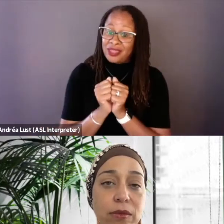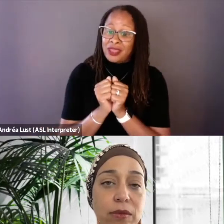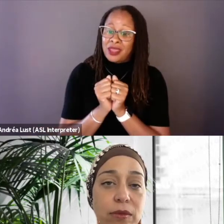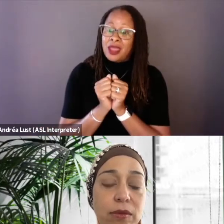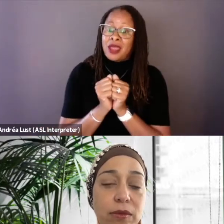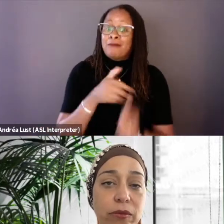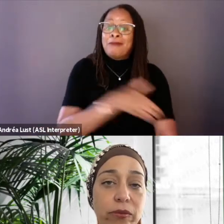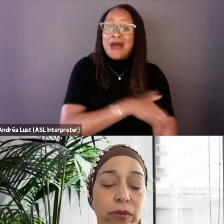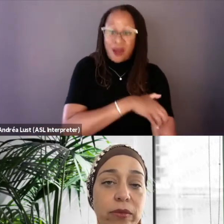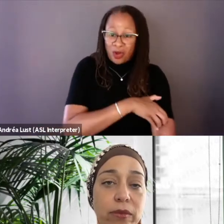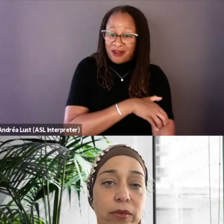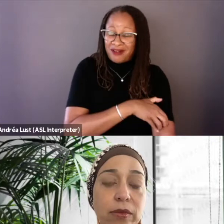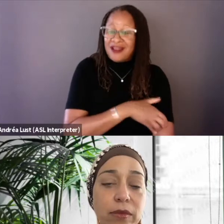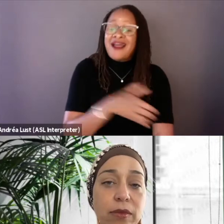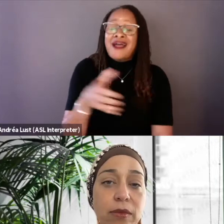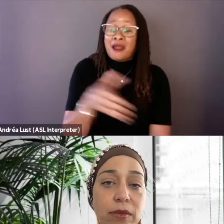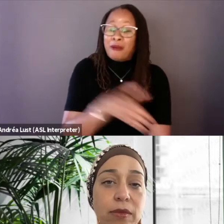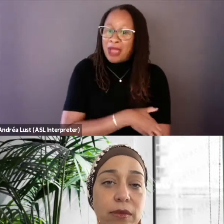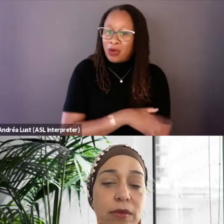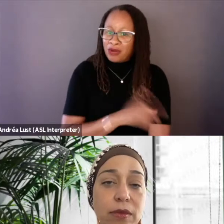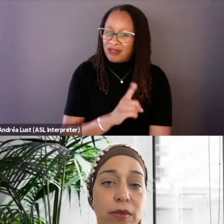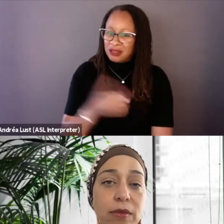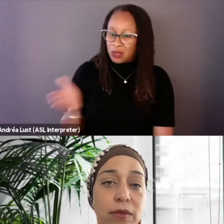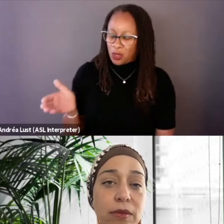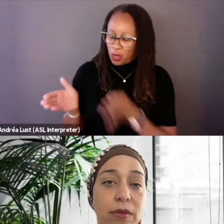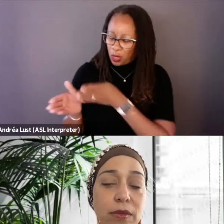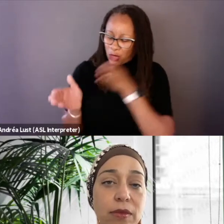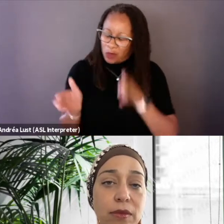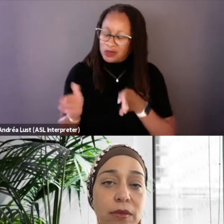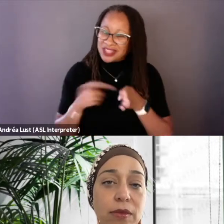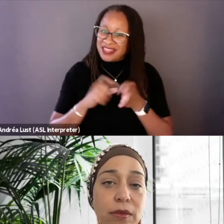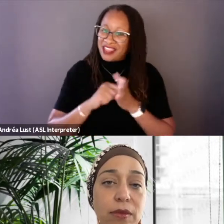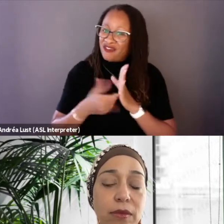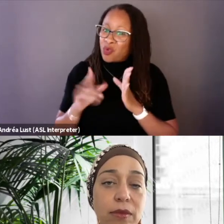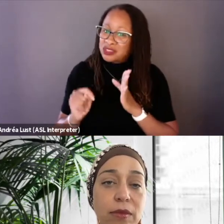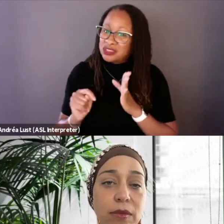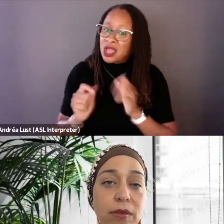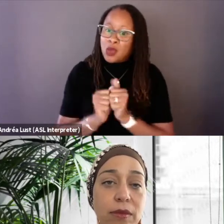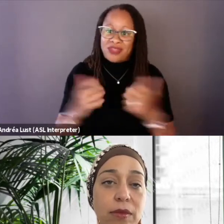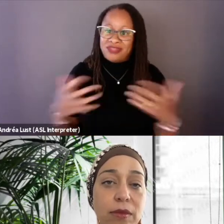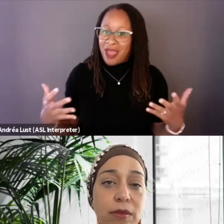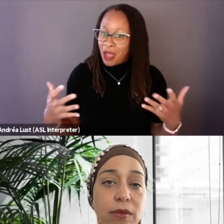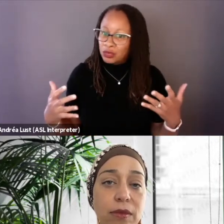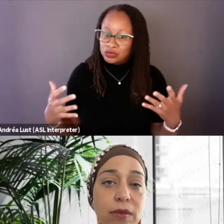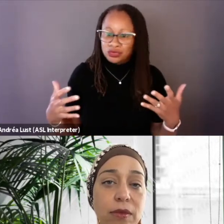and power being right next to us and people being able to enforce it without, you know, ramifications.